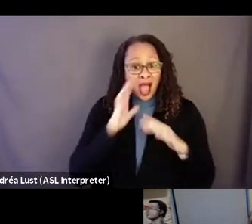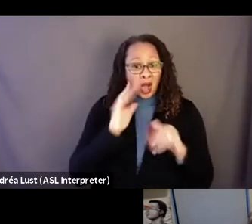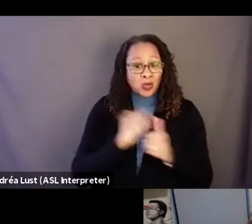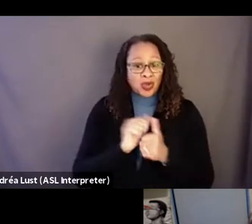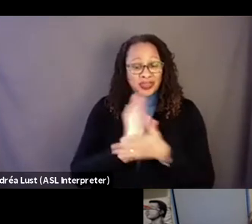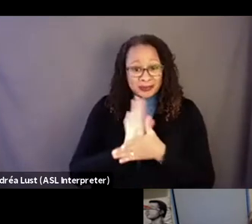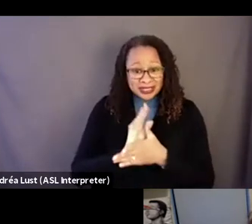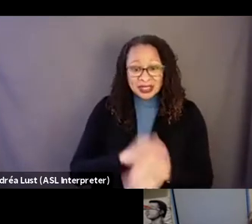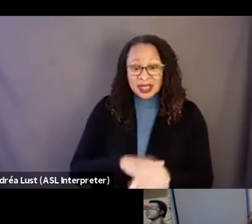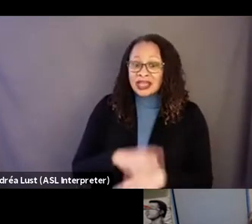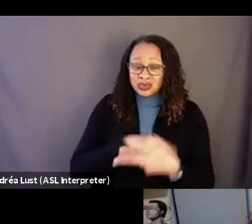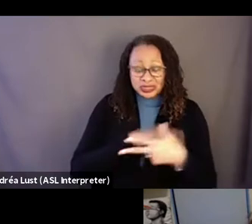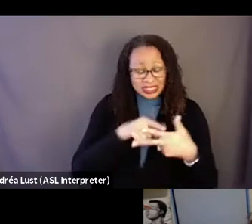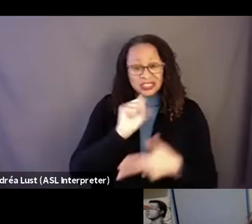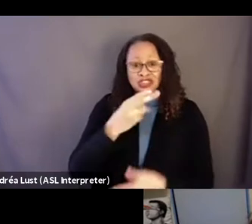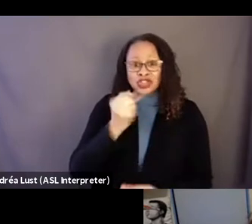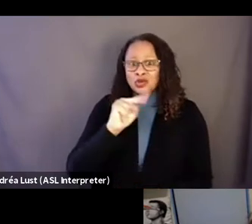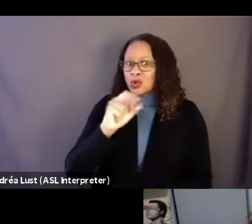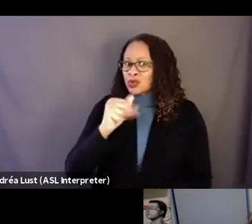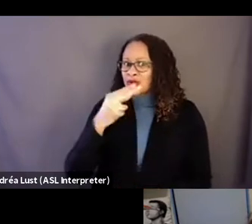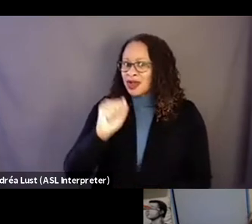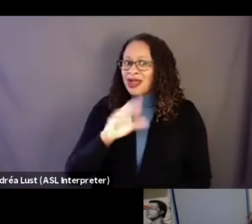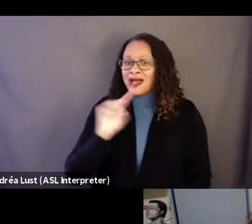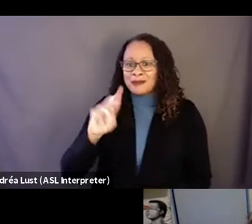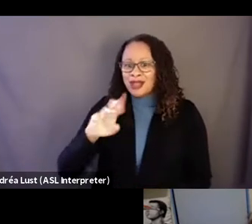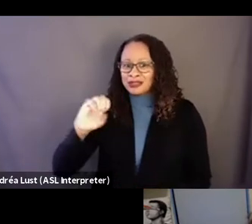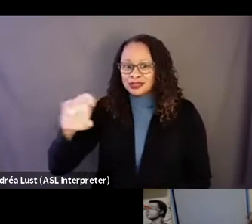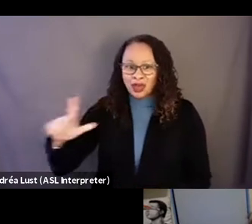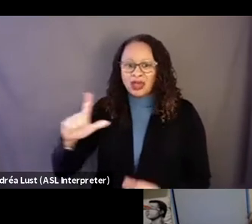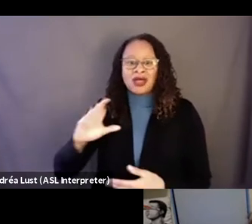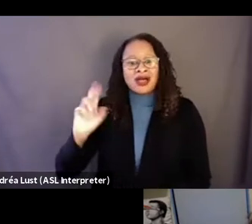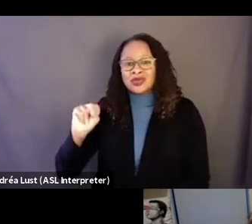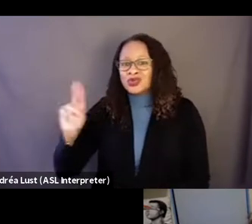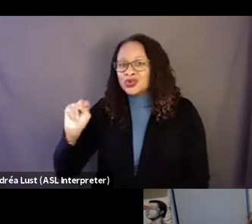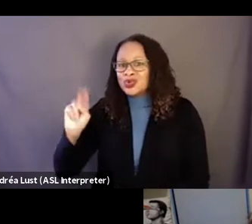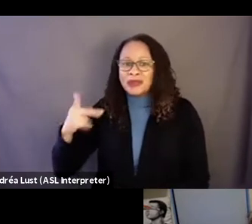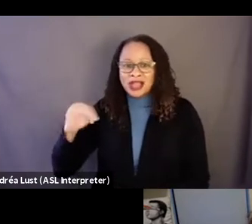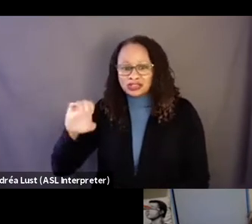and a Shanona, you do get our own understanding about what actually is important.